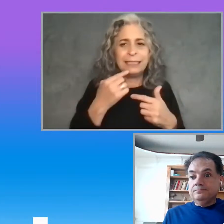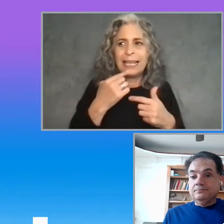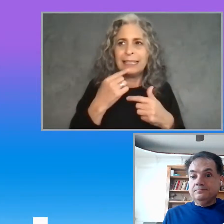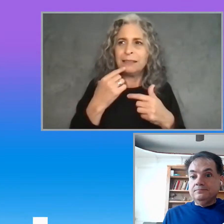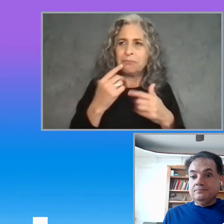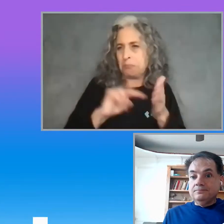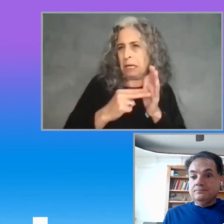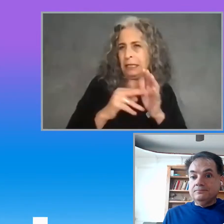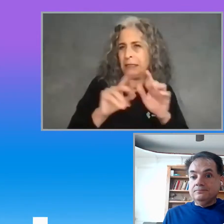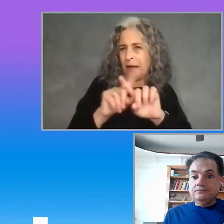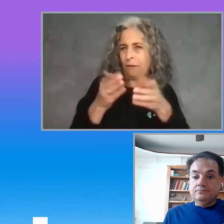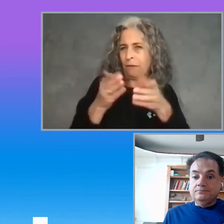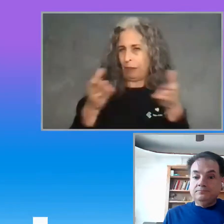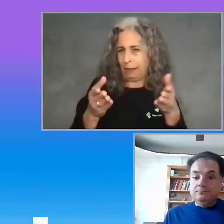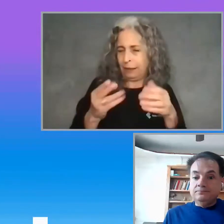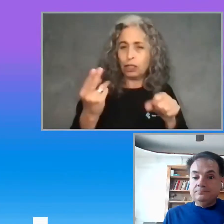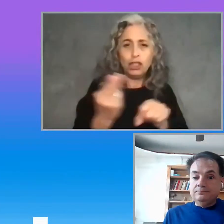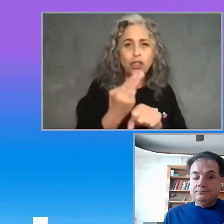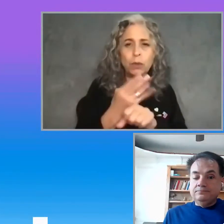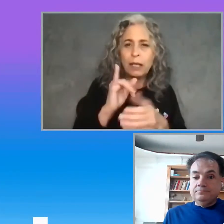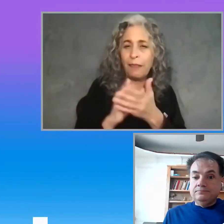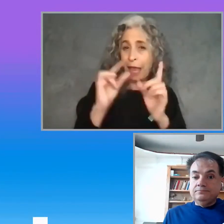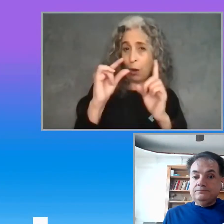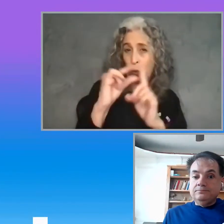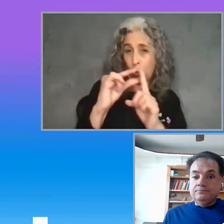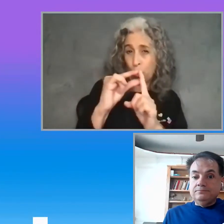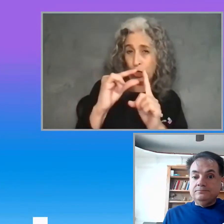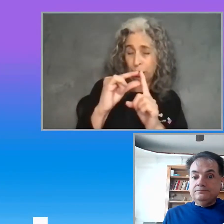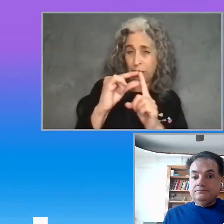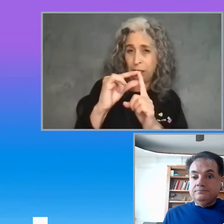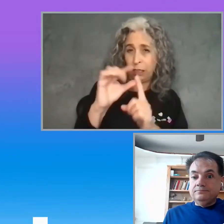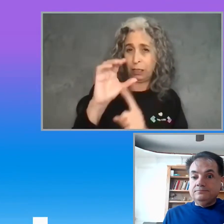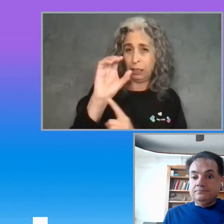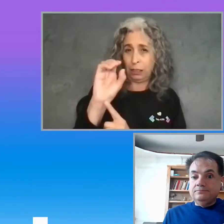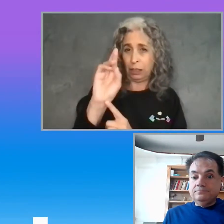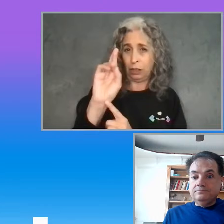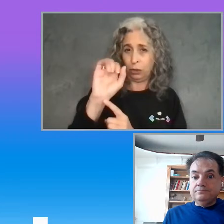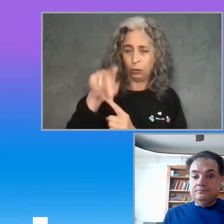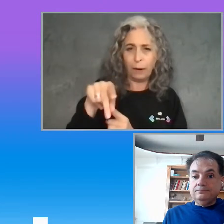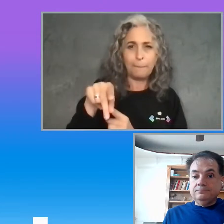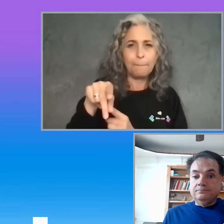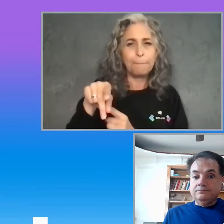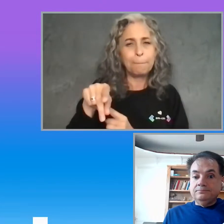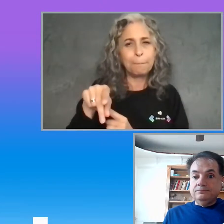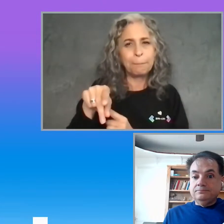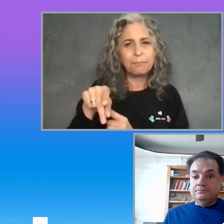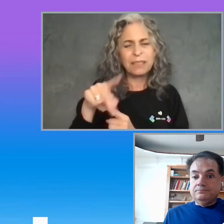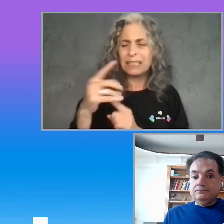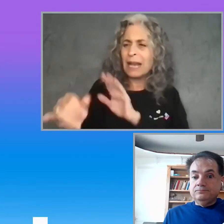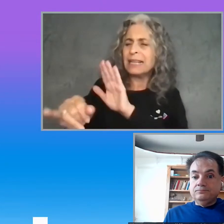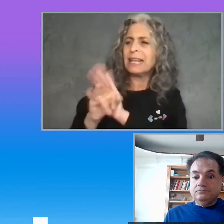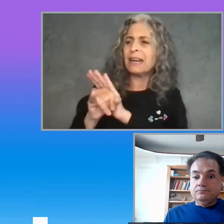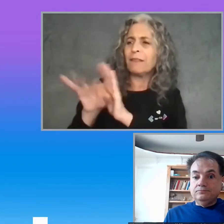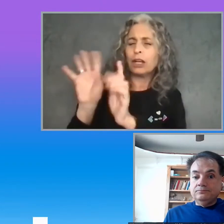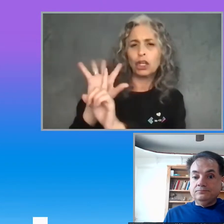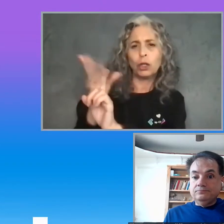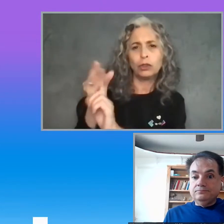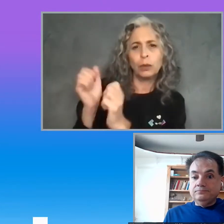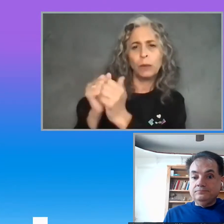different things. Using it kind of say says that I'm kind of